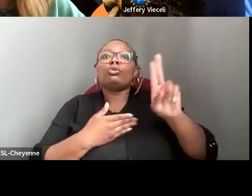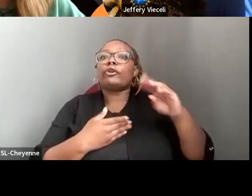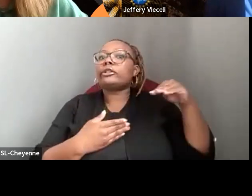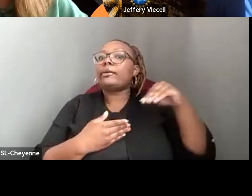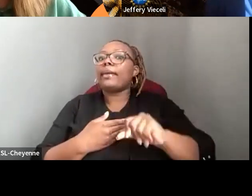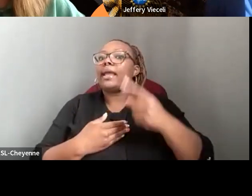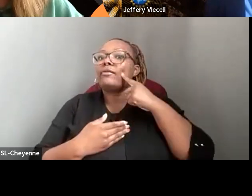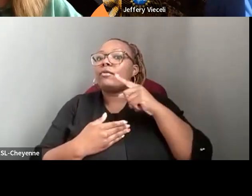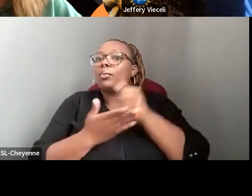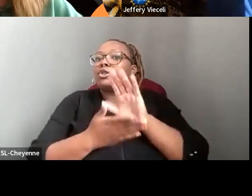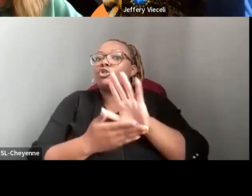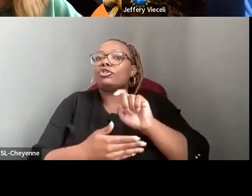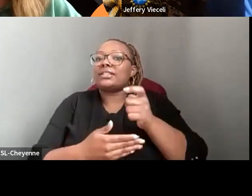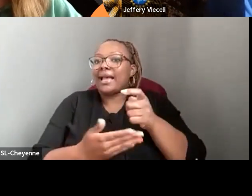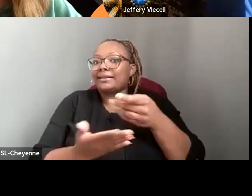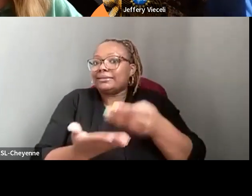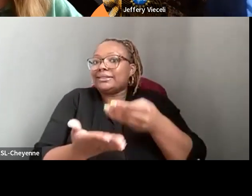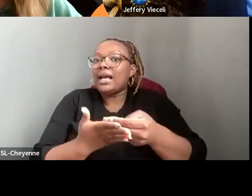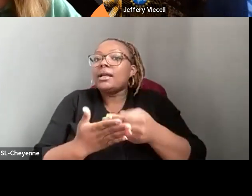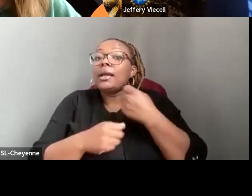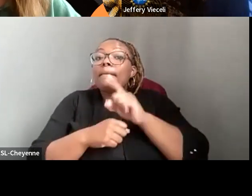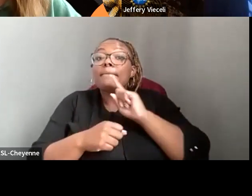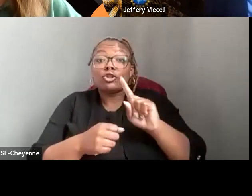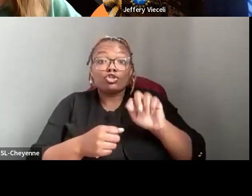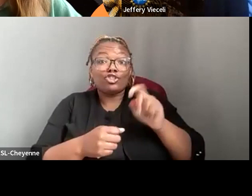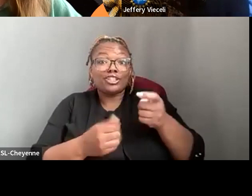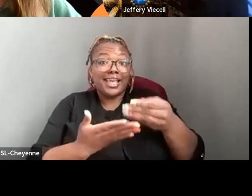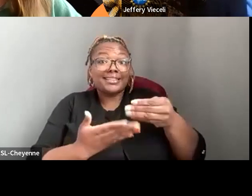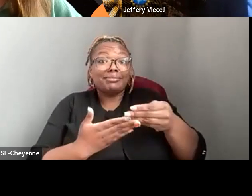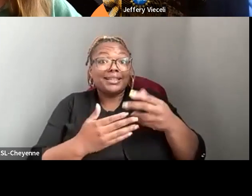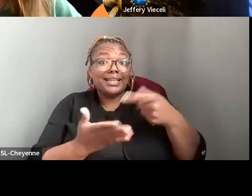with your tax dollars," please keep in mind that they're your tax dollars.